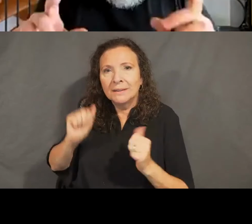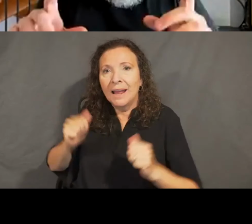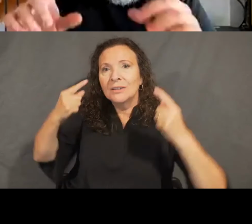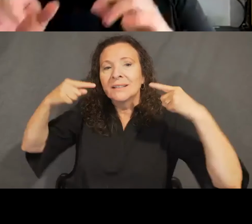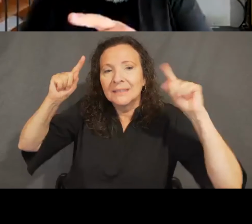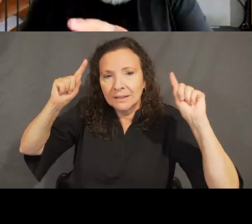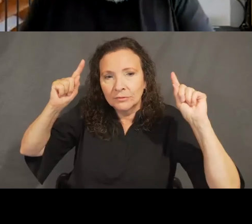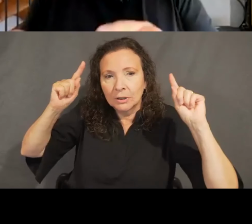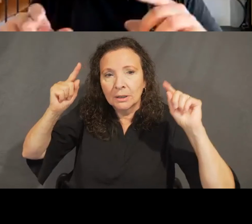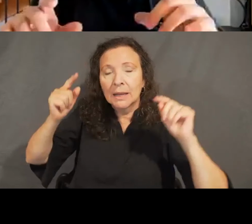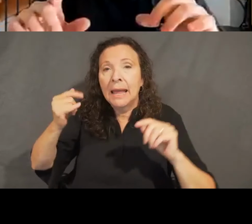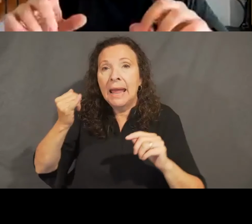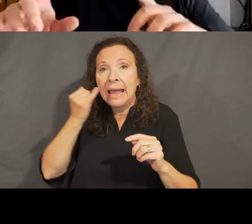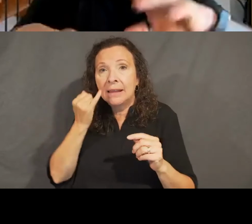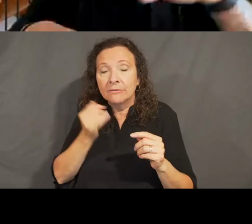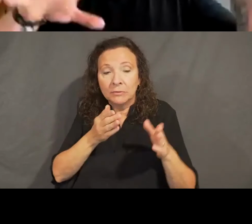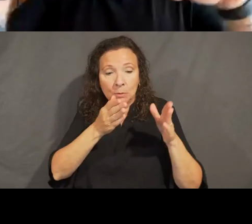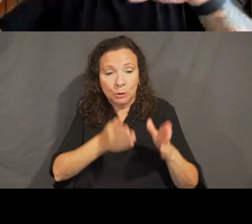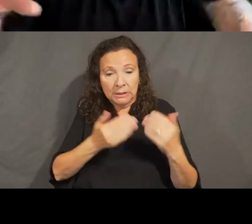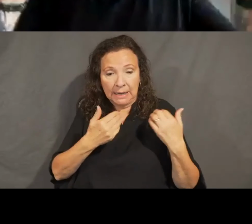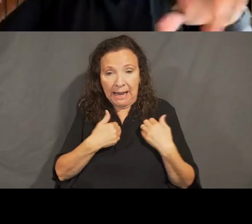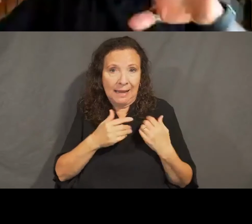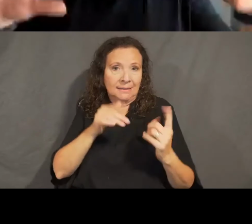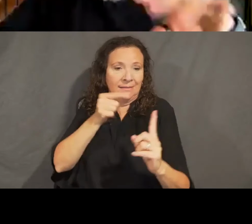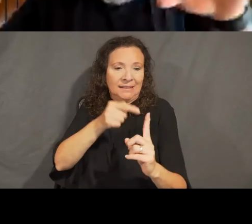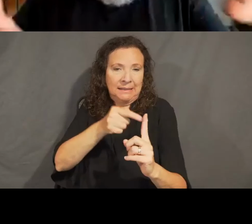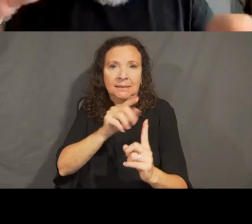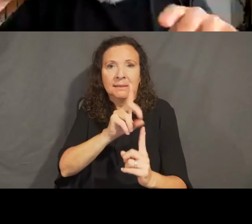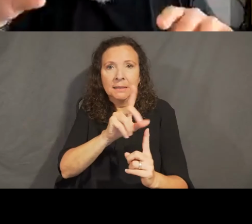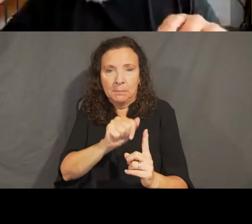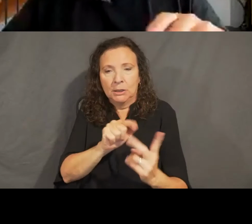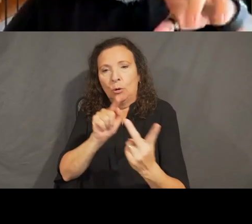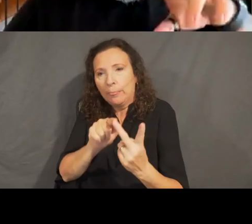a particular disability, or that might struggle with something related to sight, hearing,